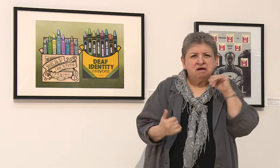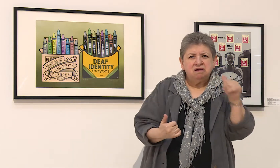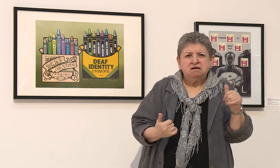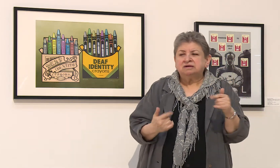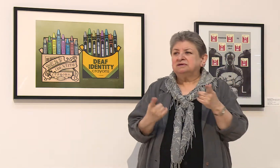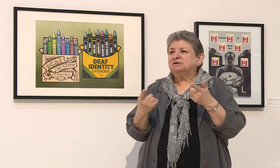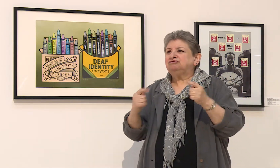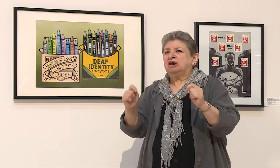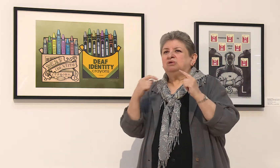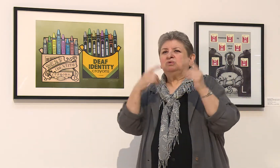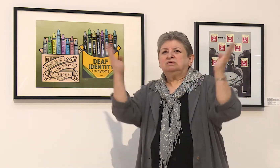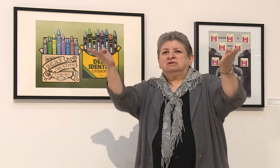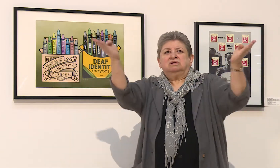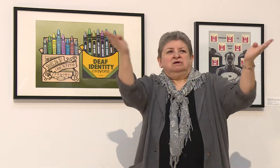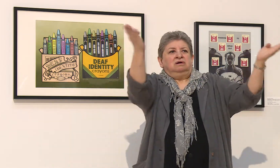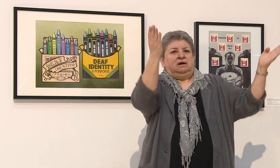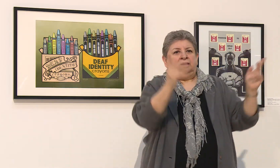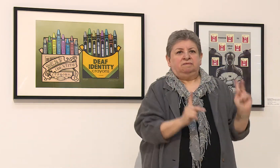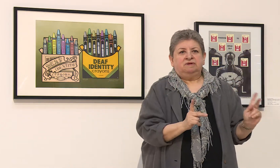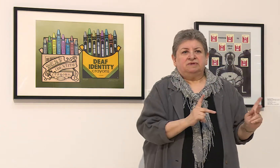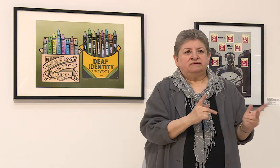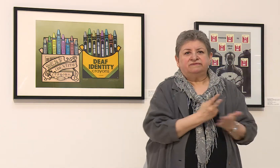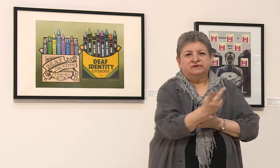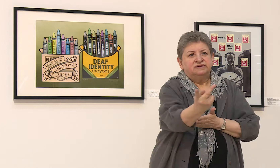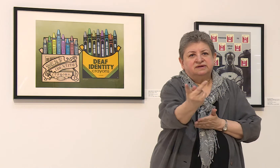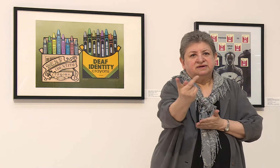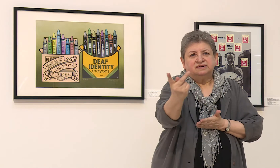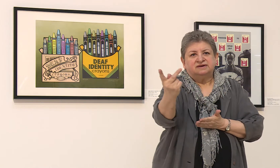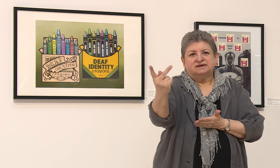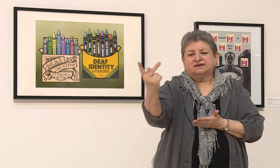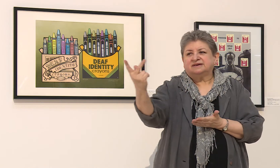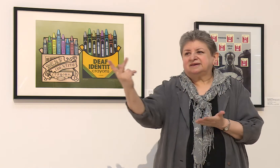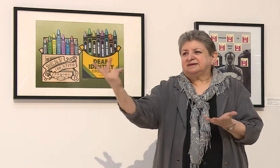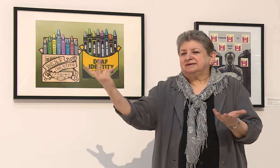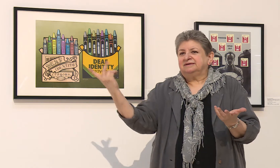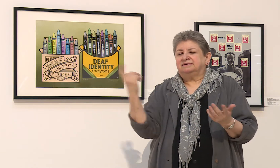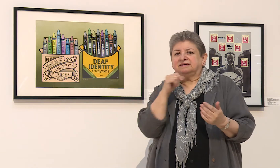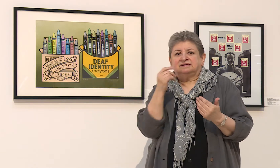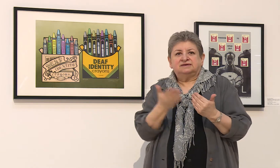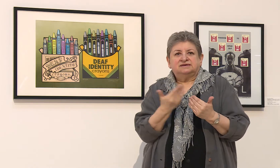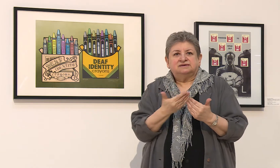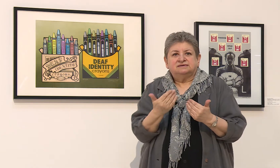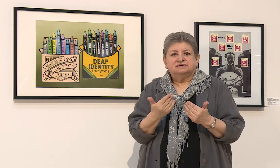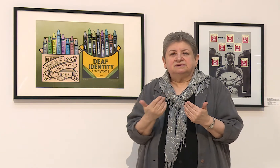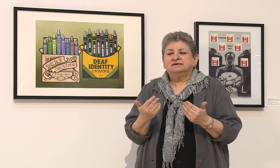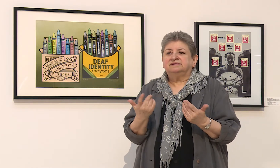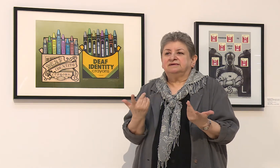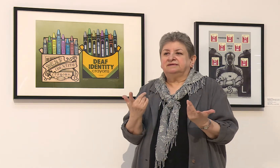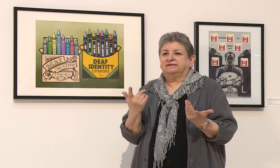as "hearing" and "seeing"? And so he tried to convince the community and failed.